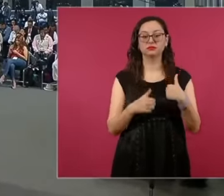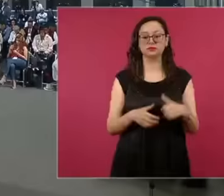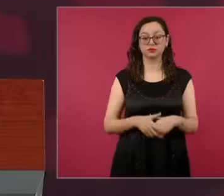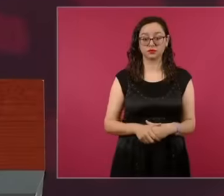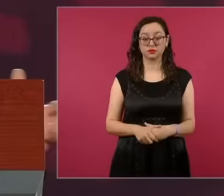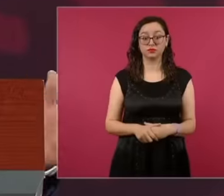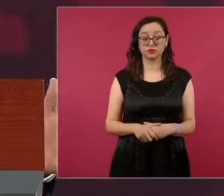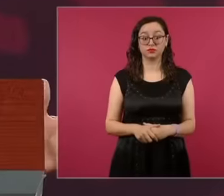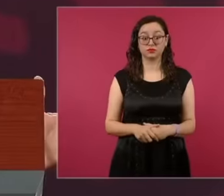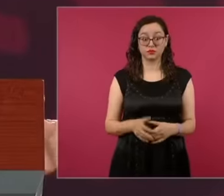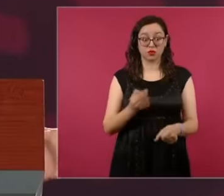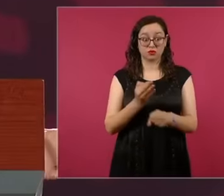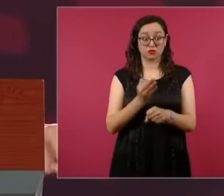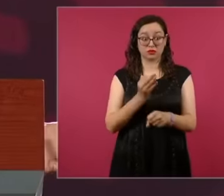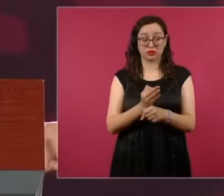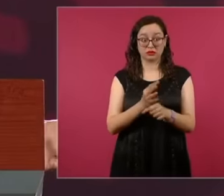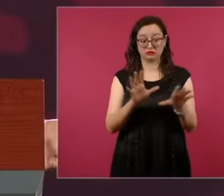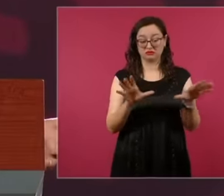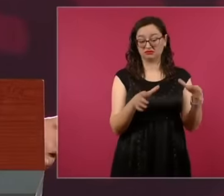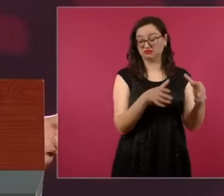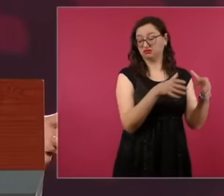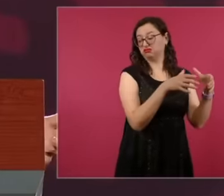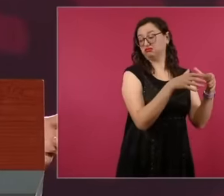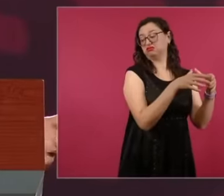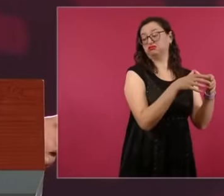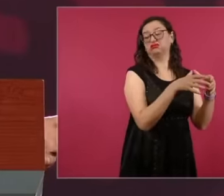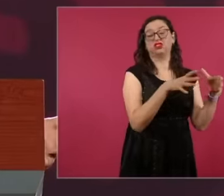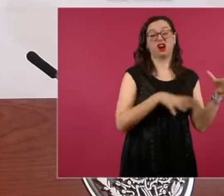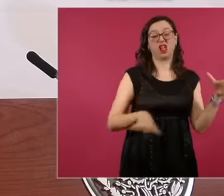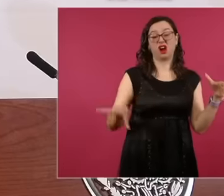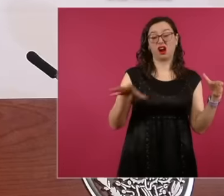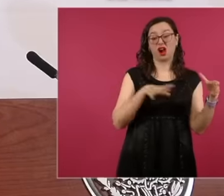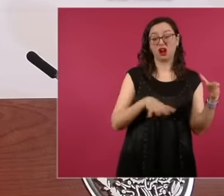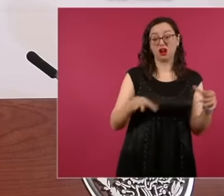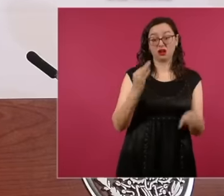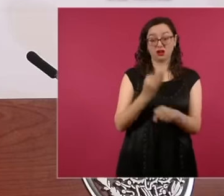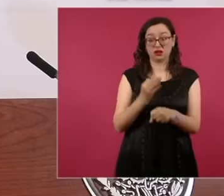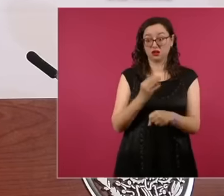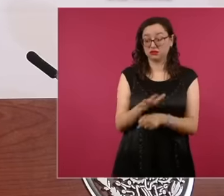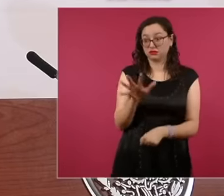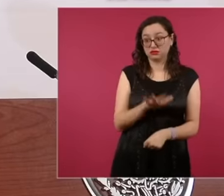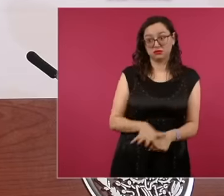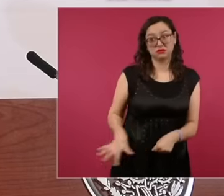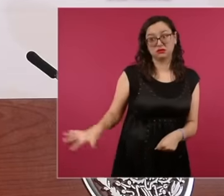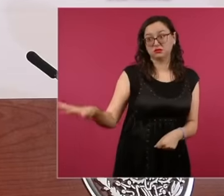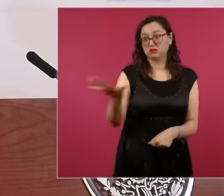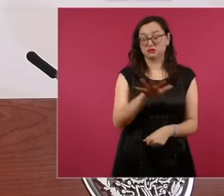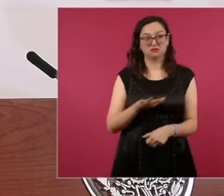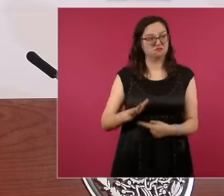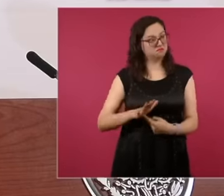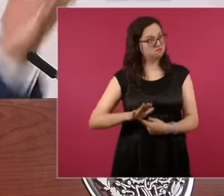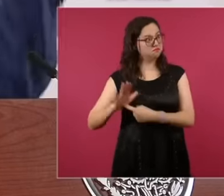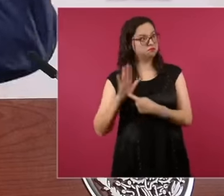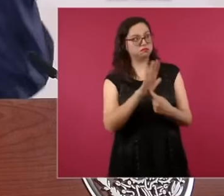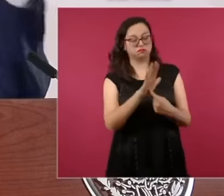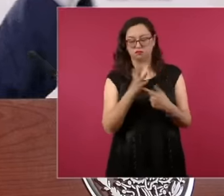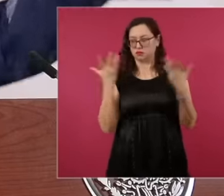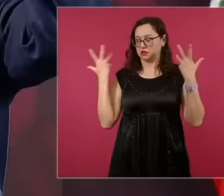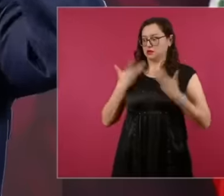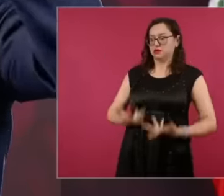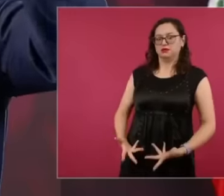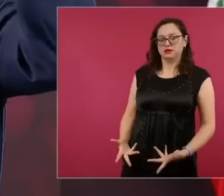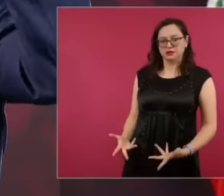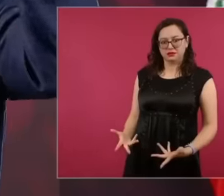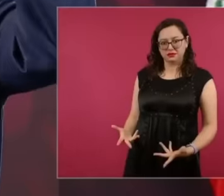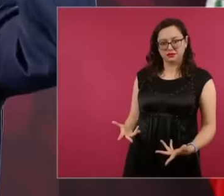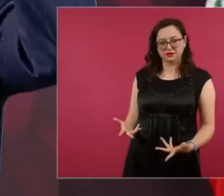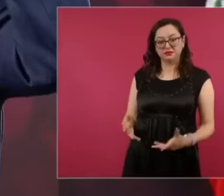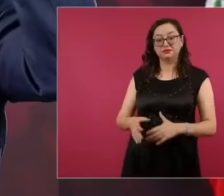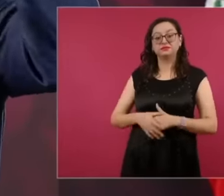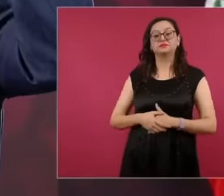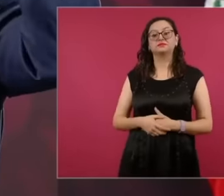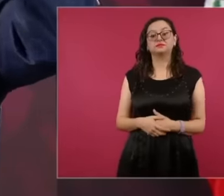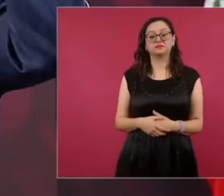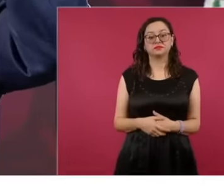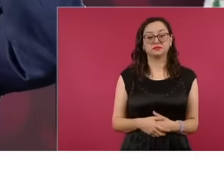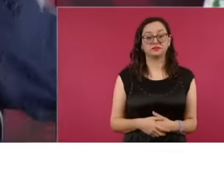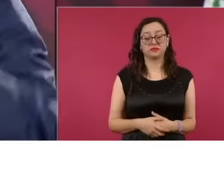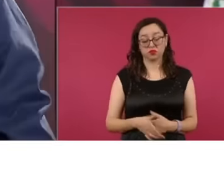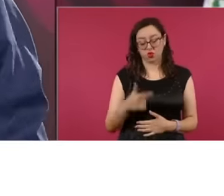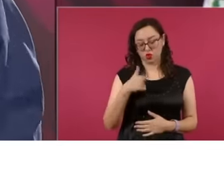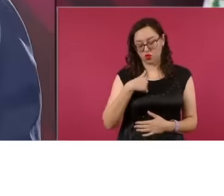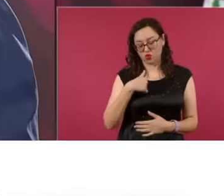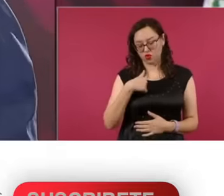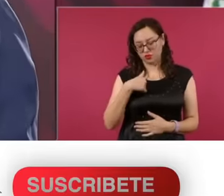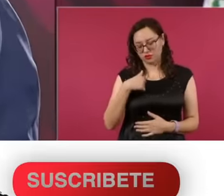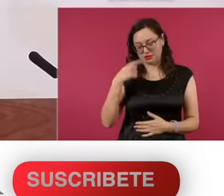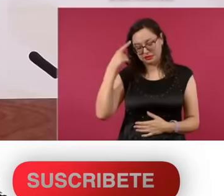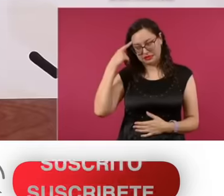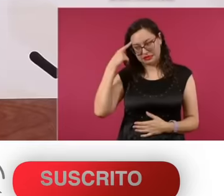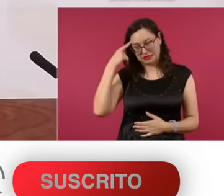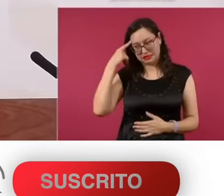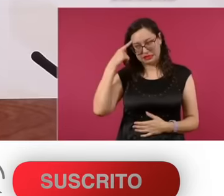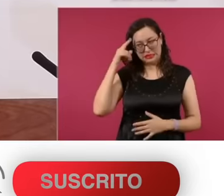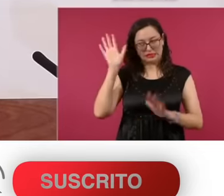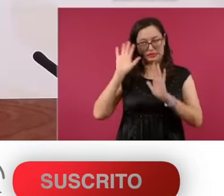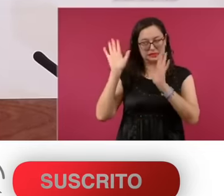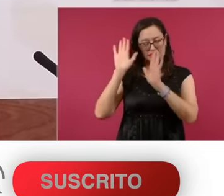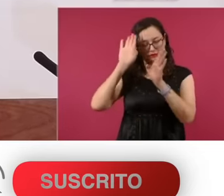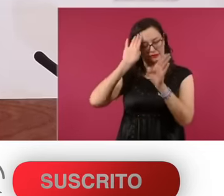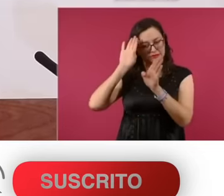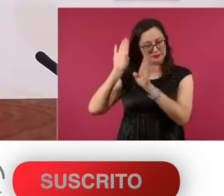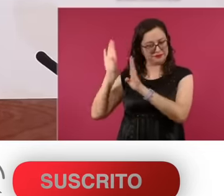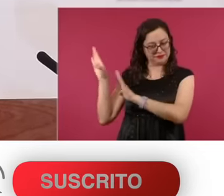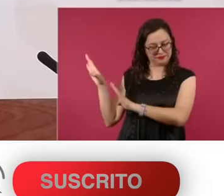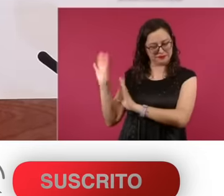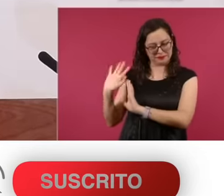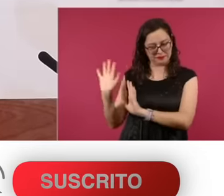shock, I'm not going to invoke it and I was going to say something else. This is what I say